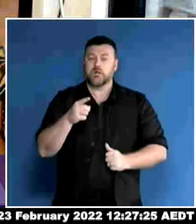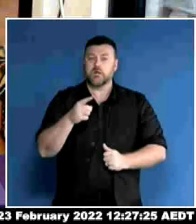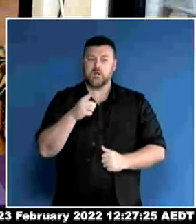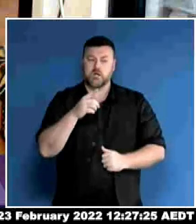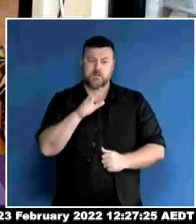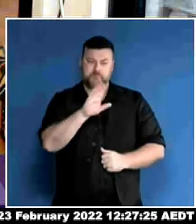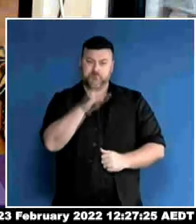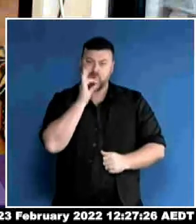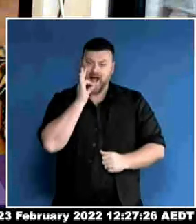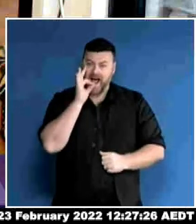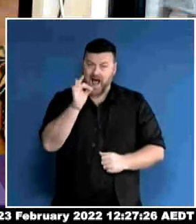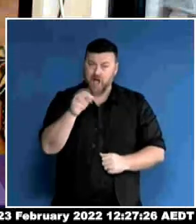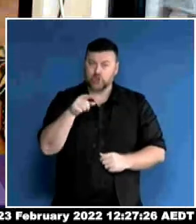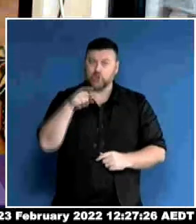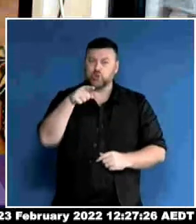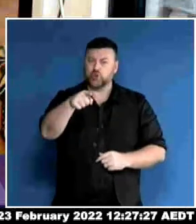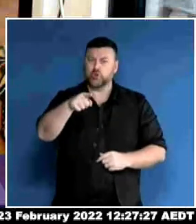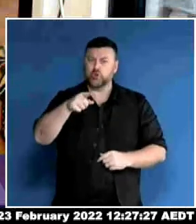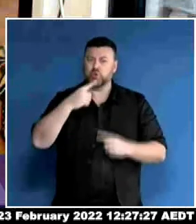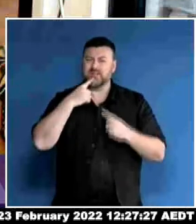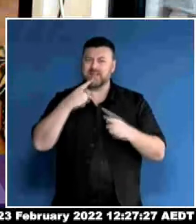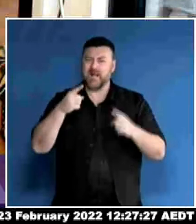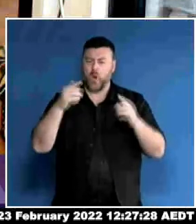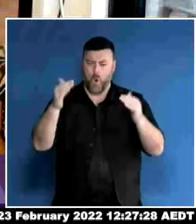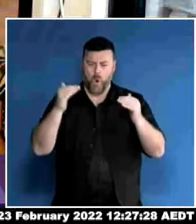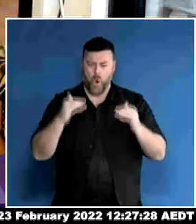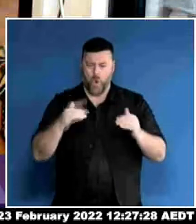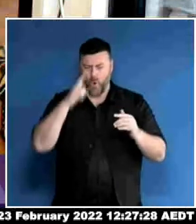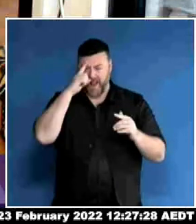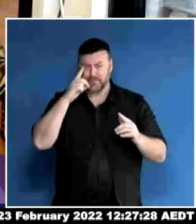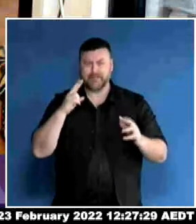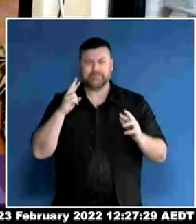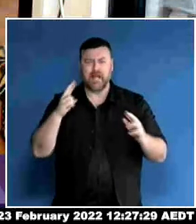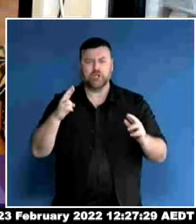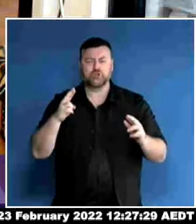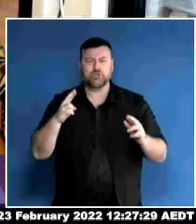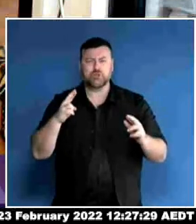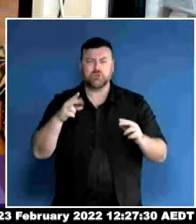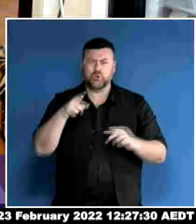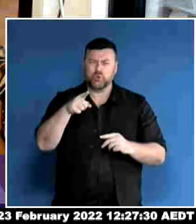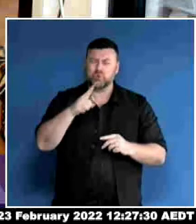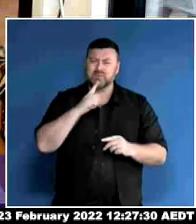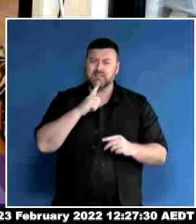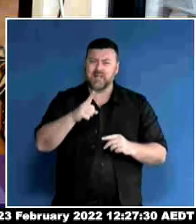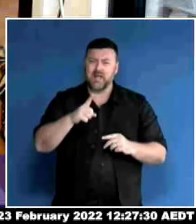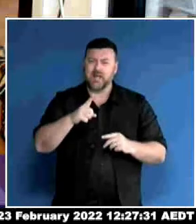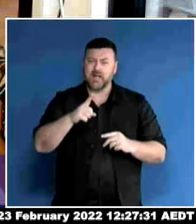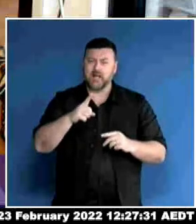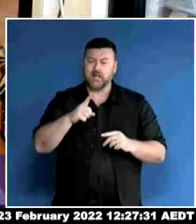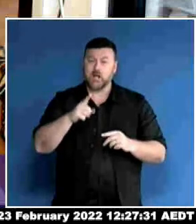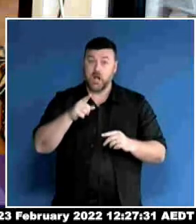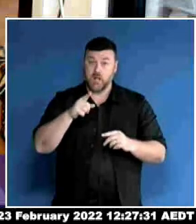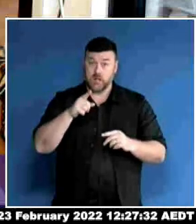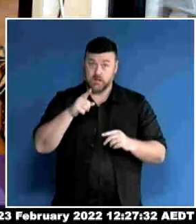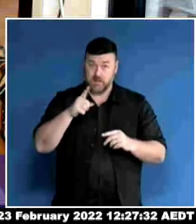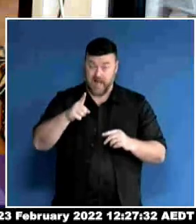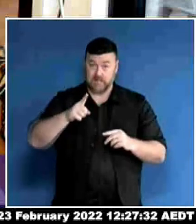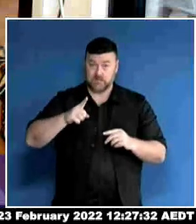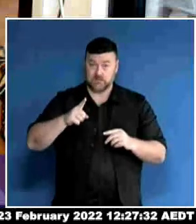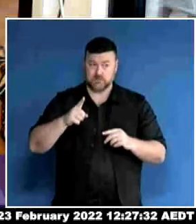expectations, that that seems to be an absolute hallmark from both of you, your